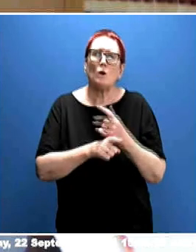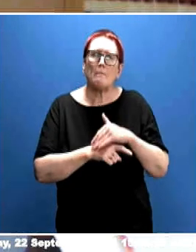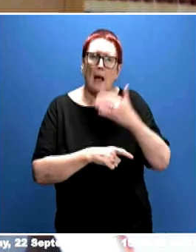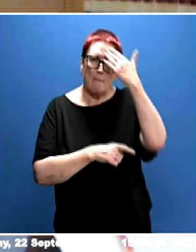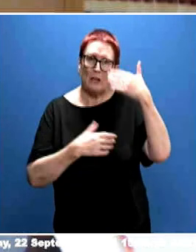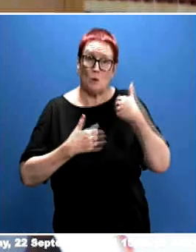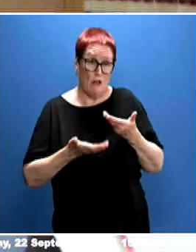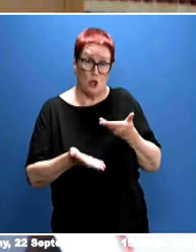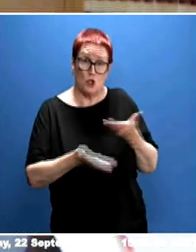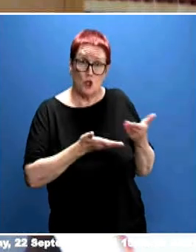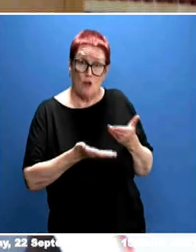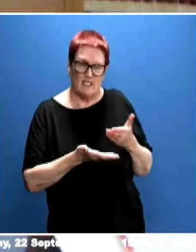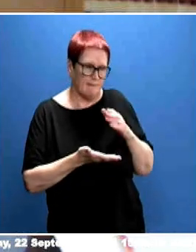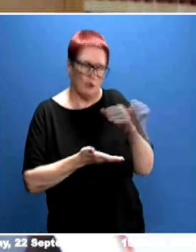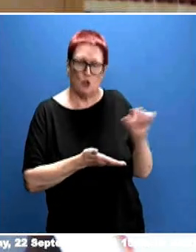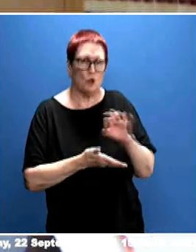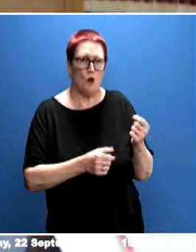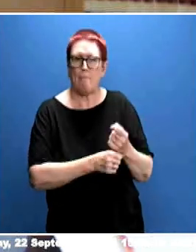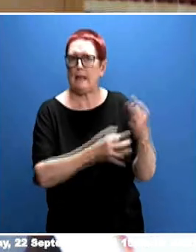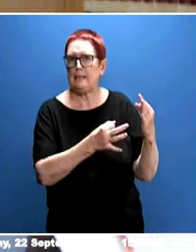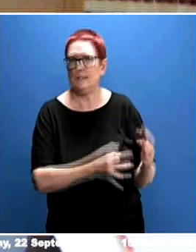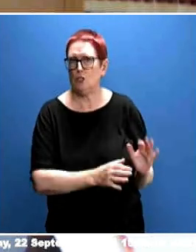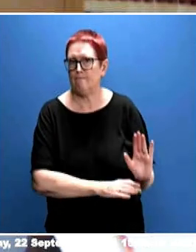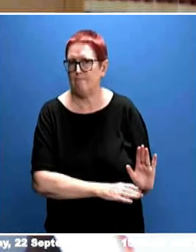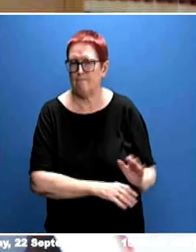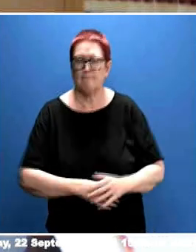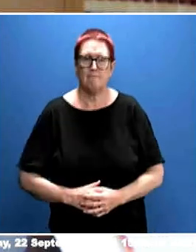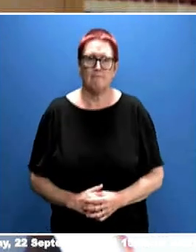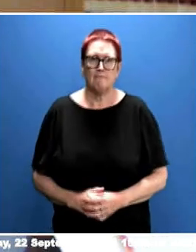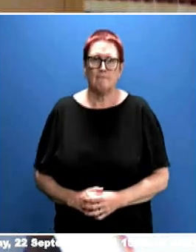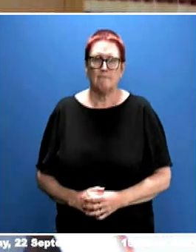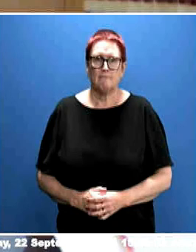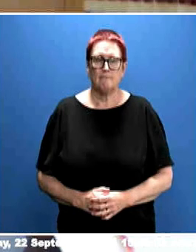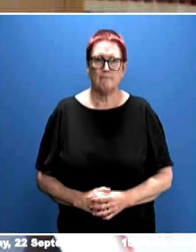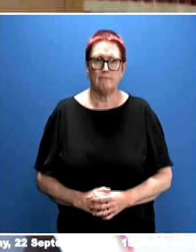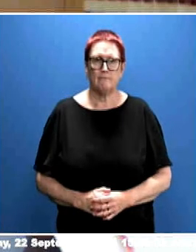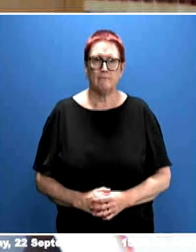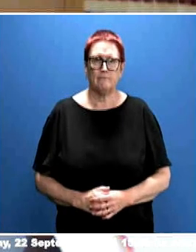But where a child needs to be discharged and is seen fit to live in the community,